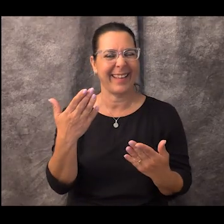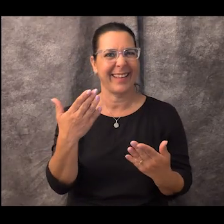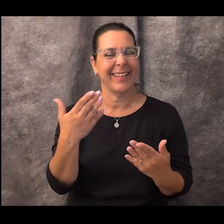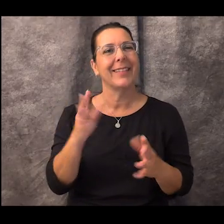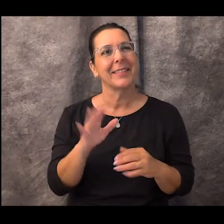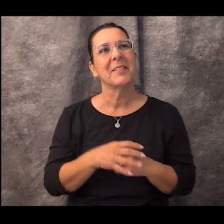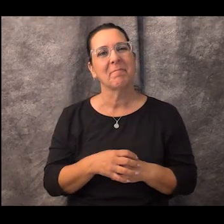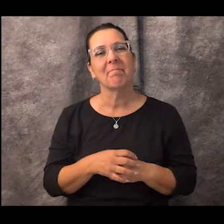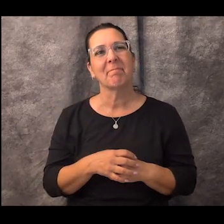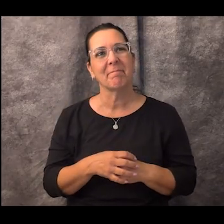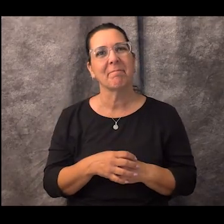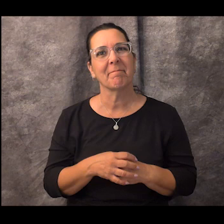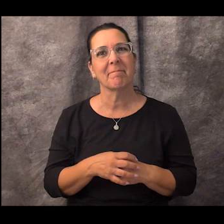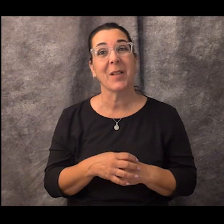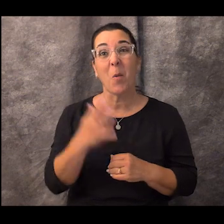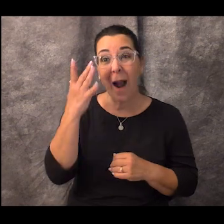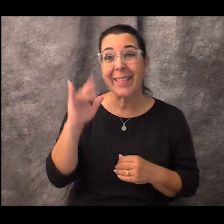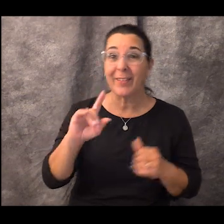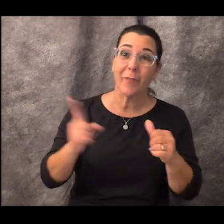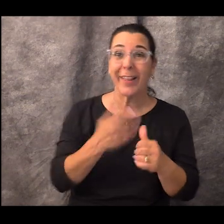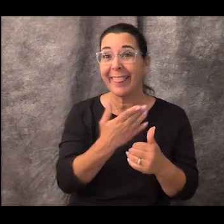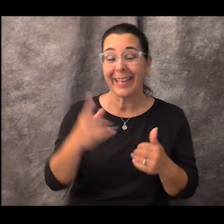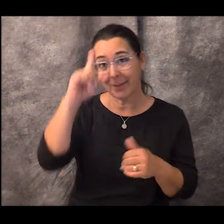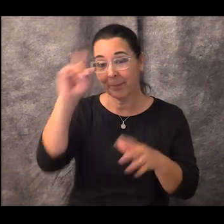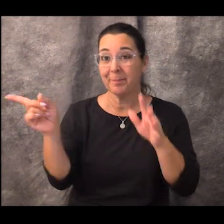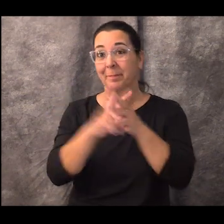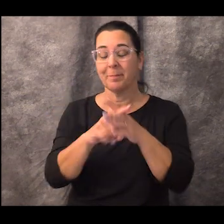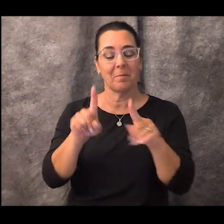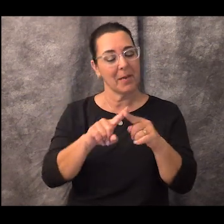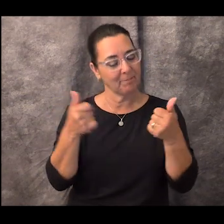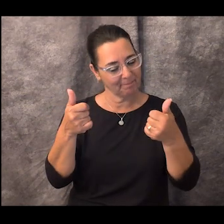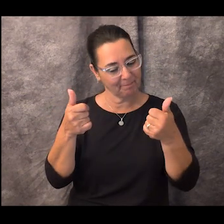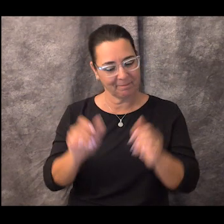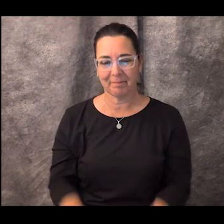I don't know why that was the first thing, but I'm going with it, okay. (Eric) Perfect.